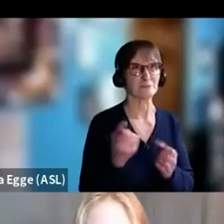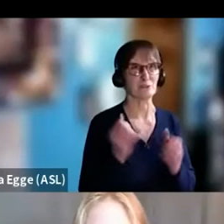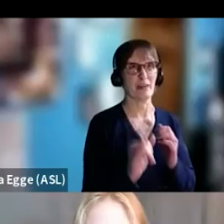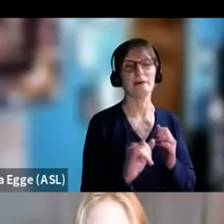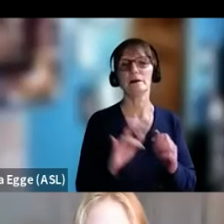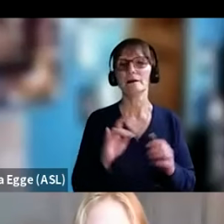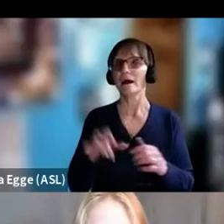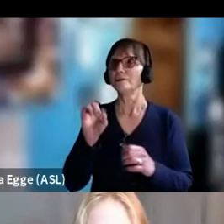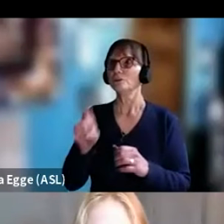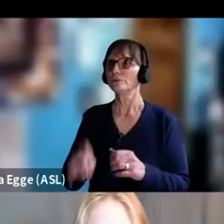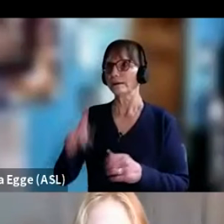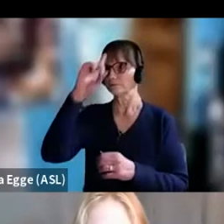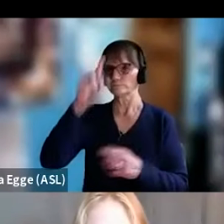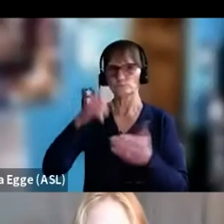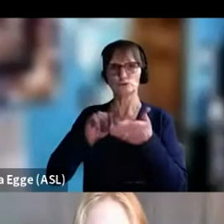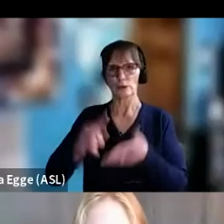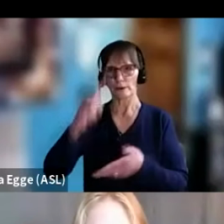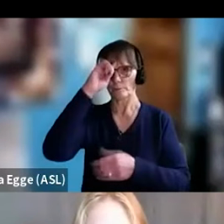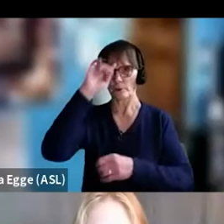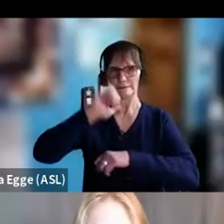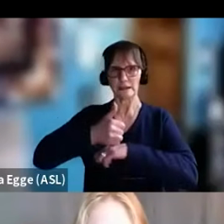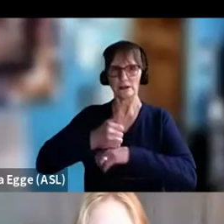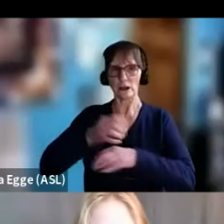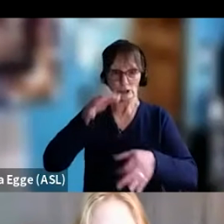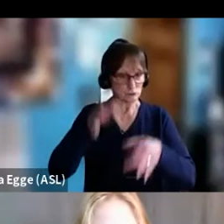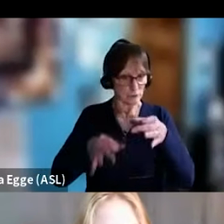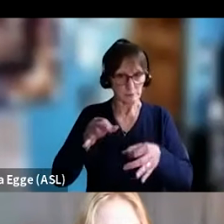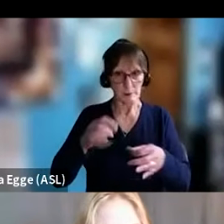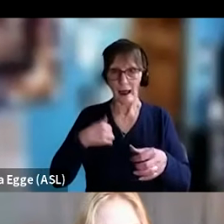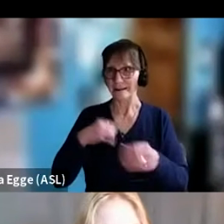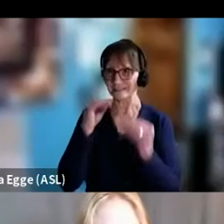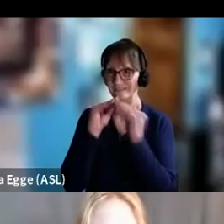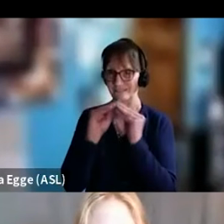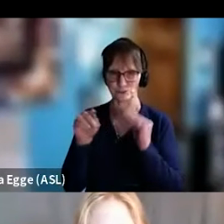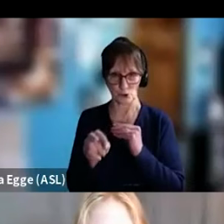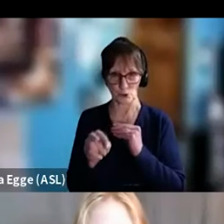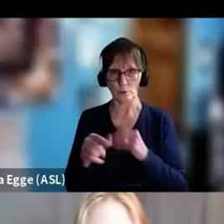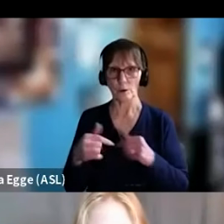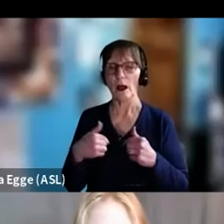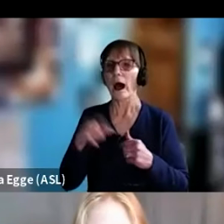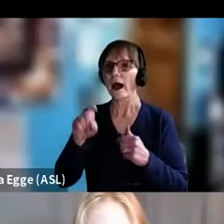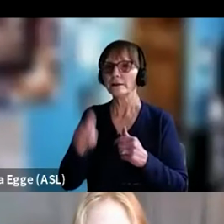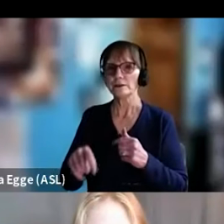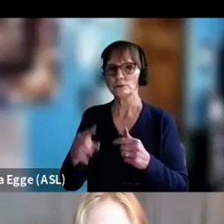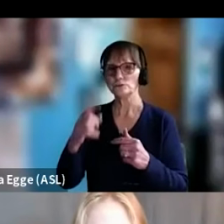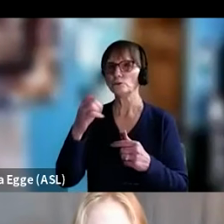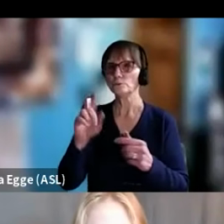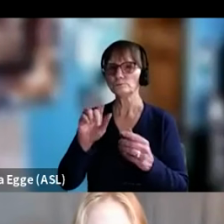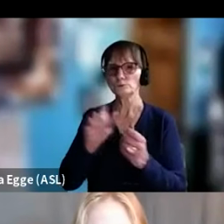Check your mindset rather than turn into judgment or "I need to fix you" and like I need you to turn to curiosity, right?